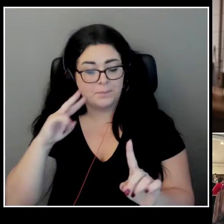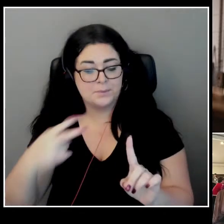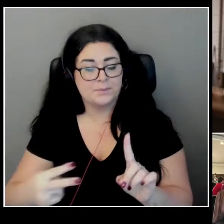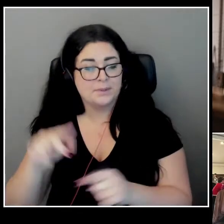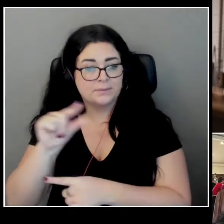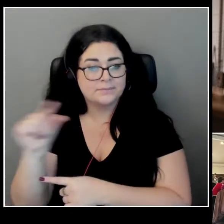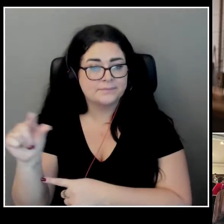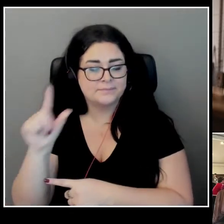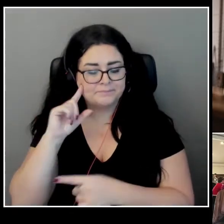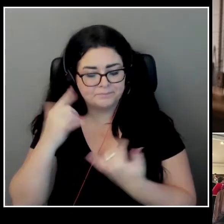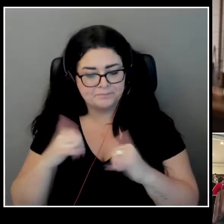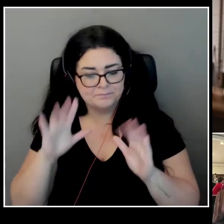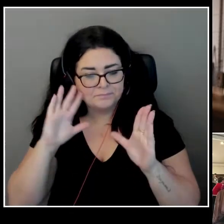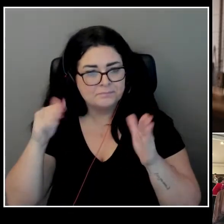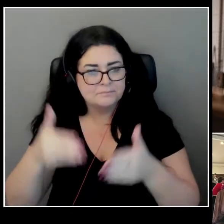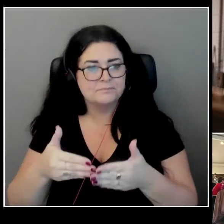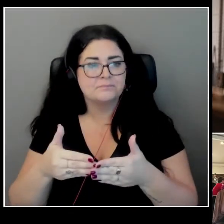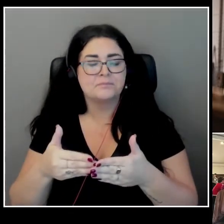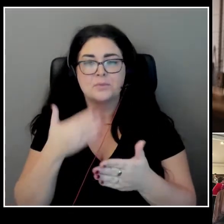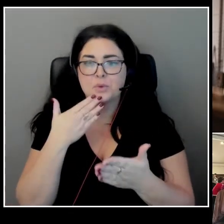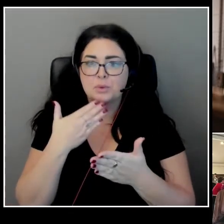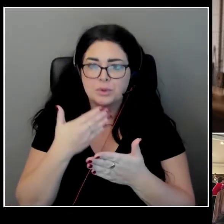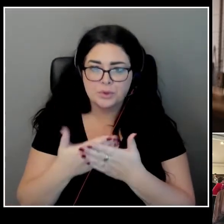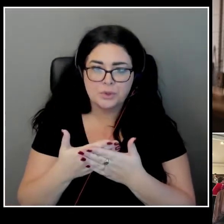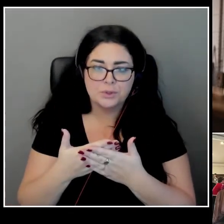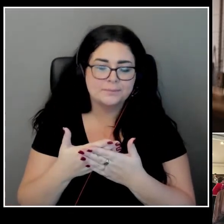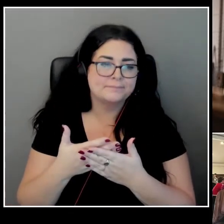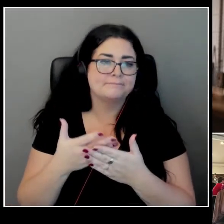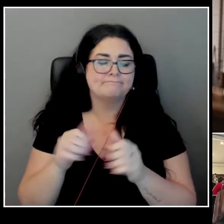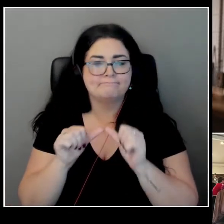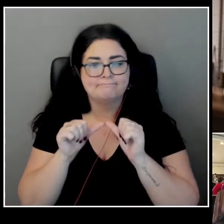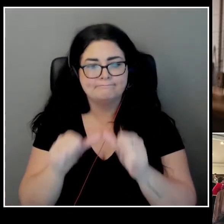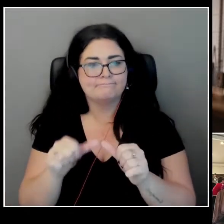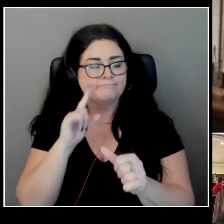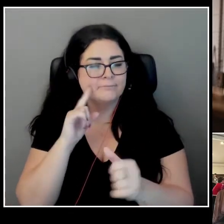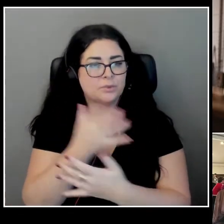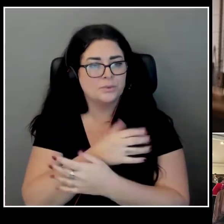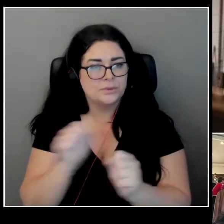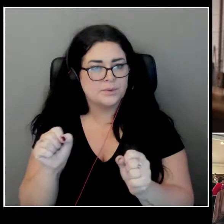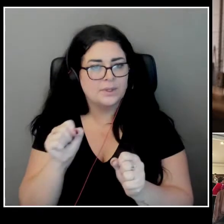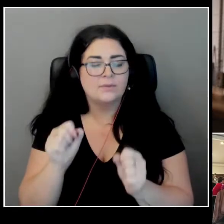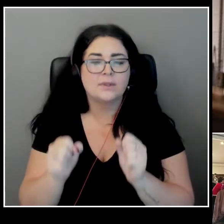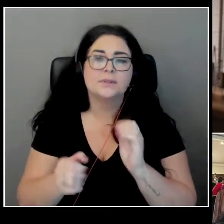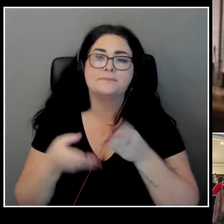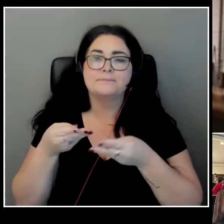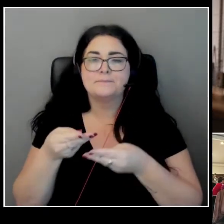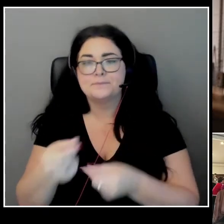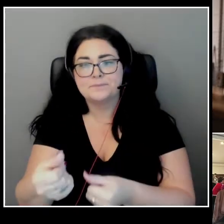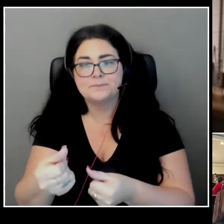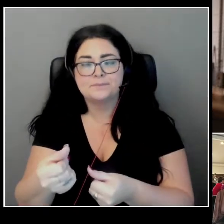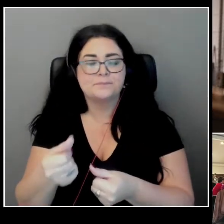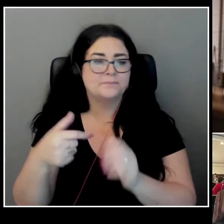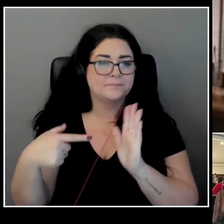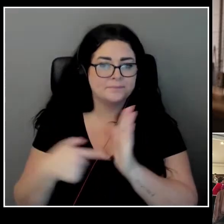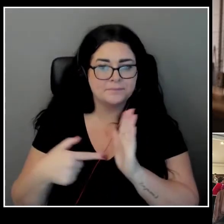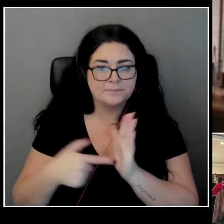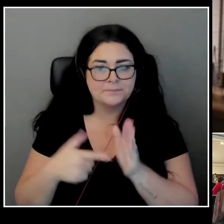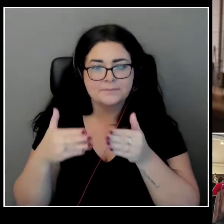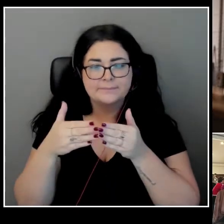we are well positioned to provide a safe, efficient, and affordable ferry service to all.